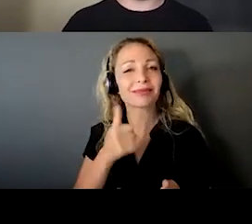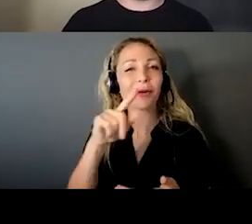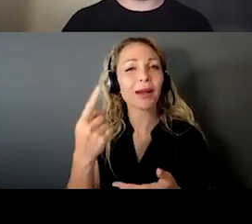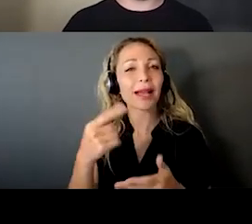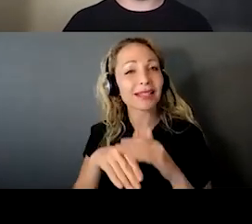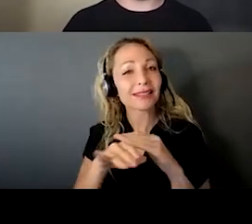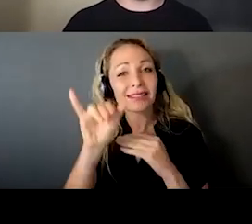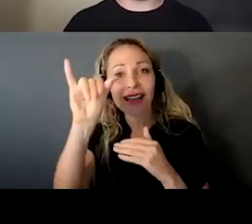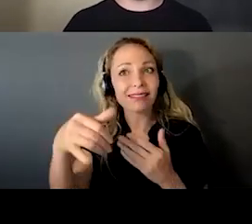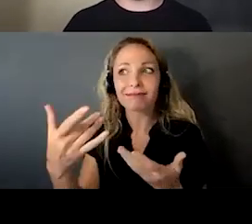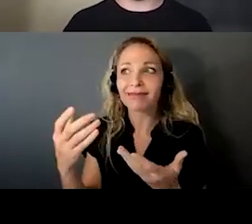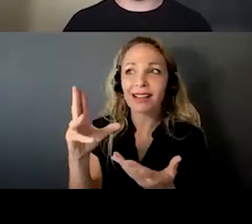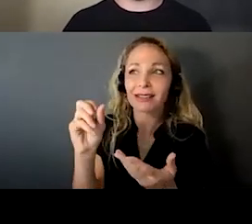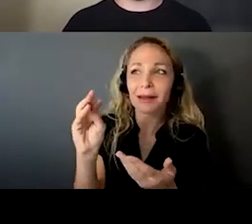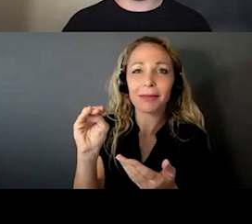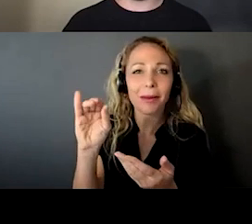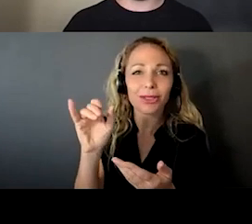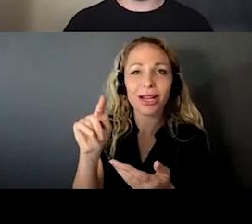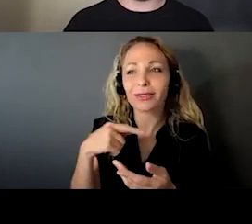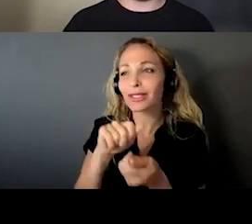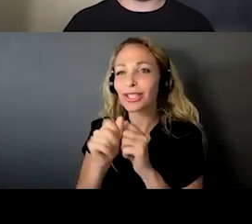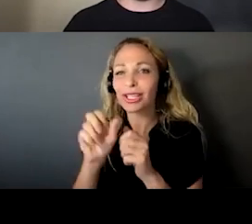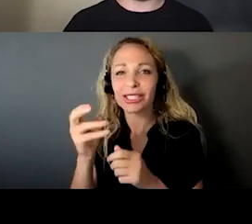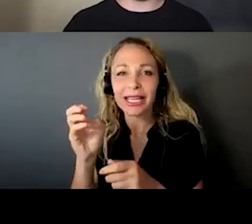CHANGE AND SCHEMA AND ADD ON THE FLY.